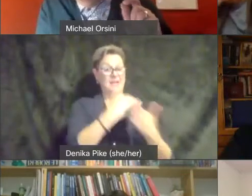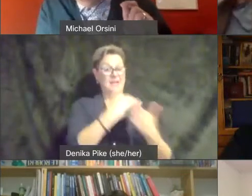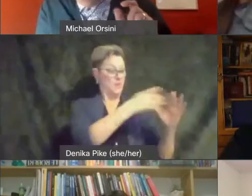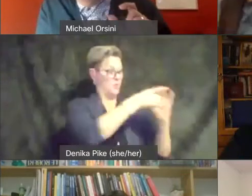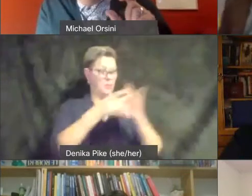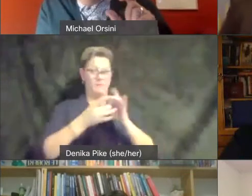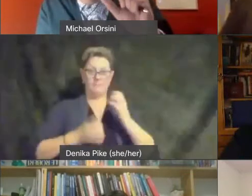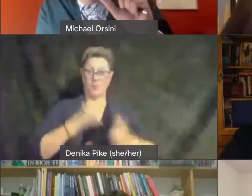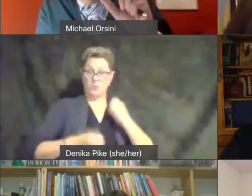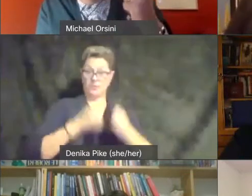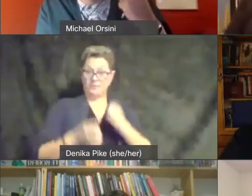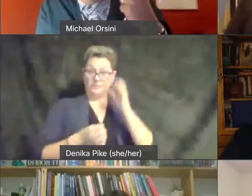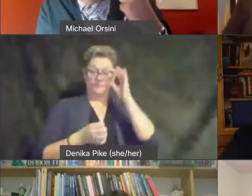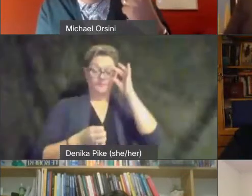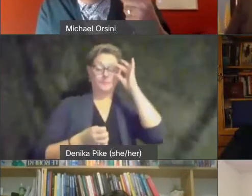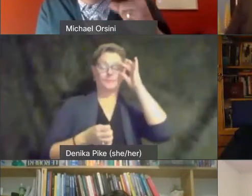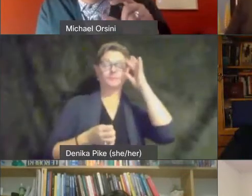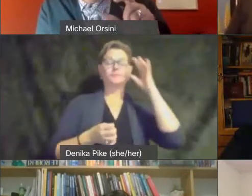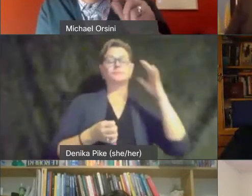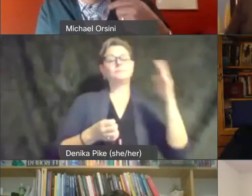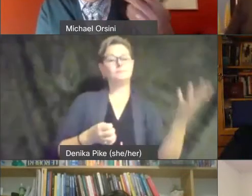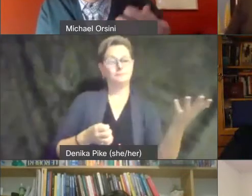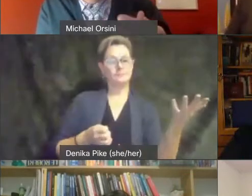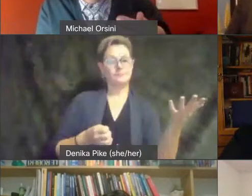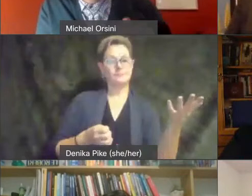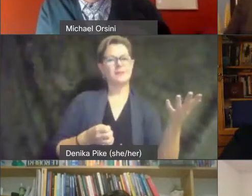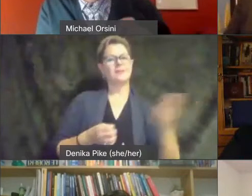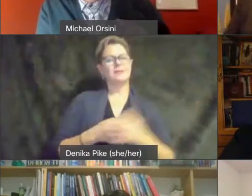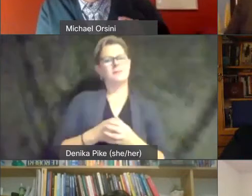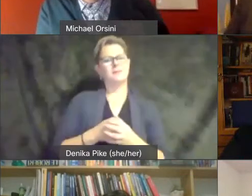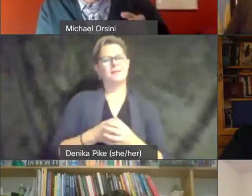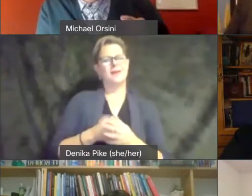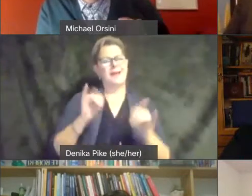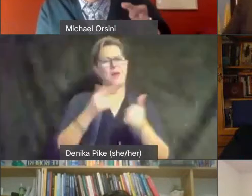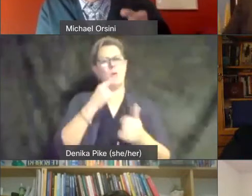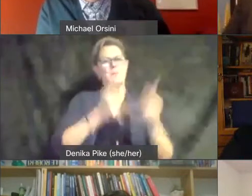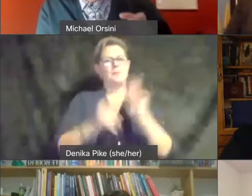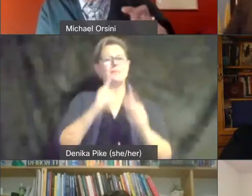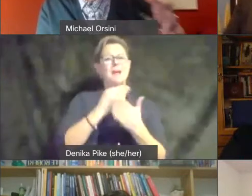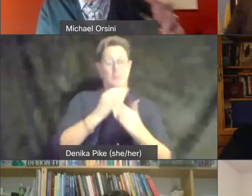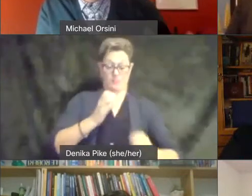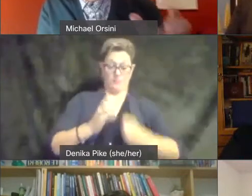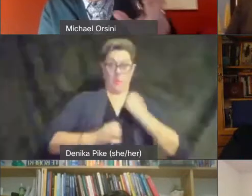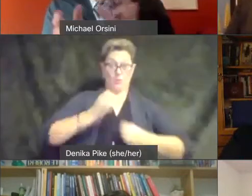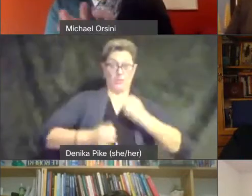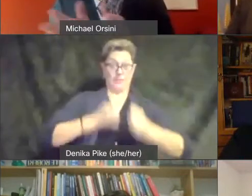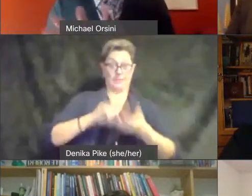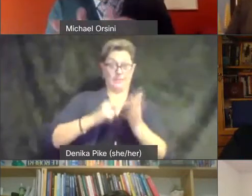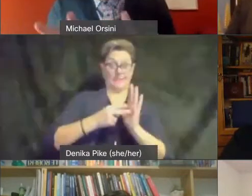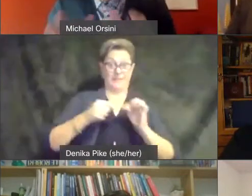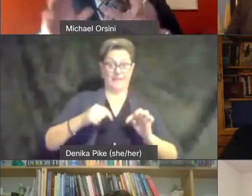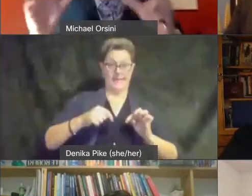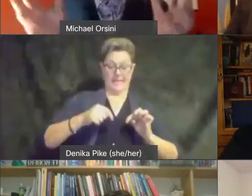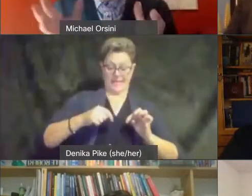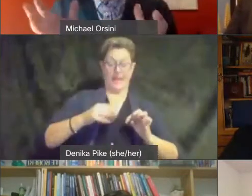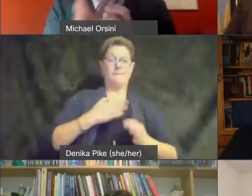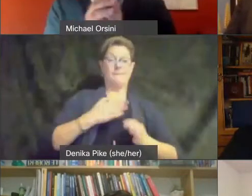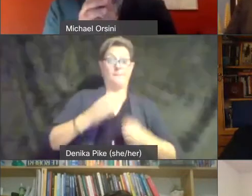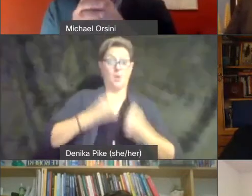I think that 1 of the problems I have with, how people talk about emotion is that they mobilize emotions to sort of suit to suit their particular kind of frame.